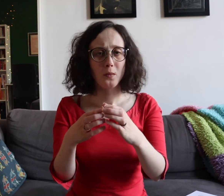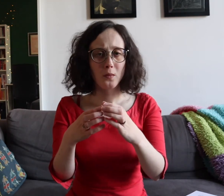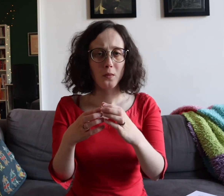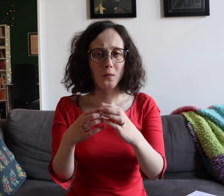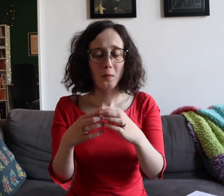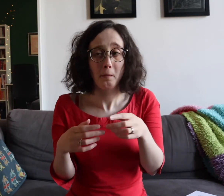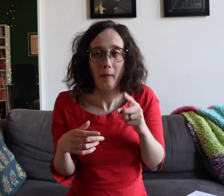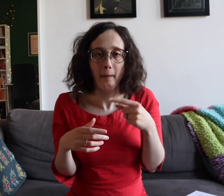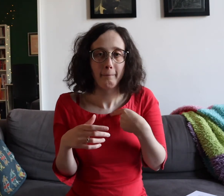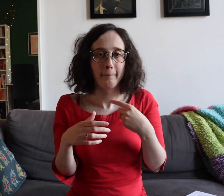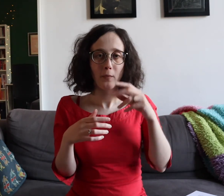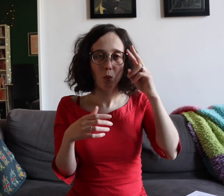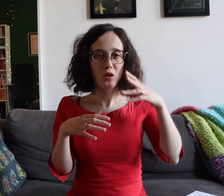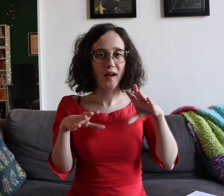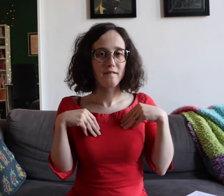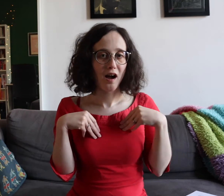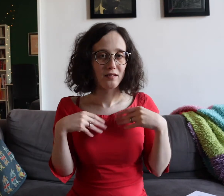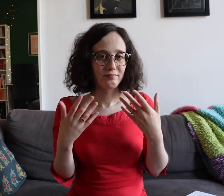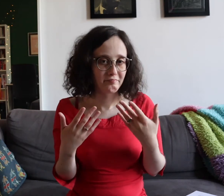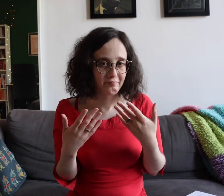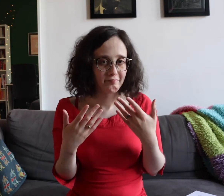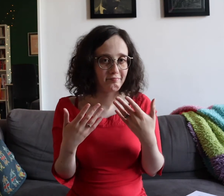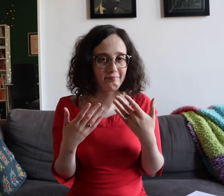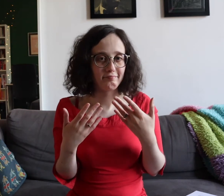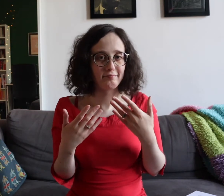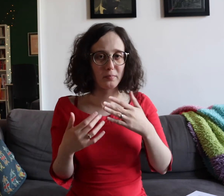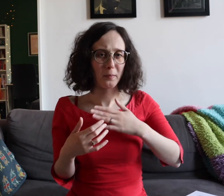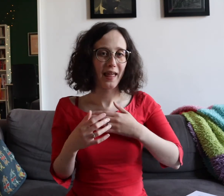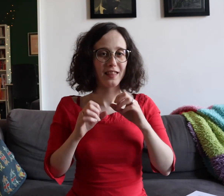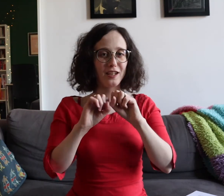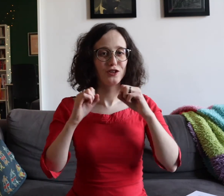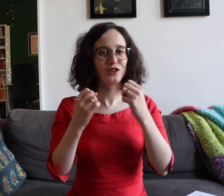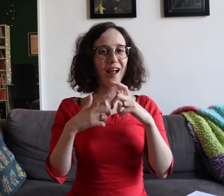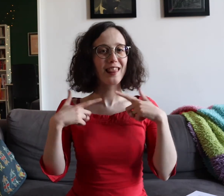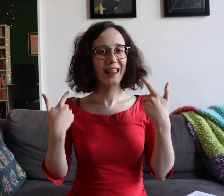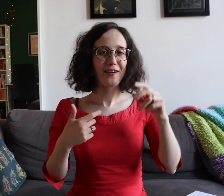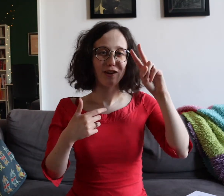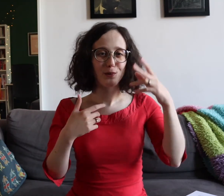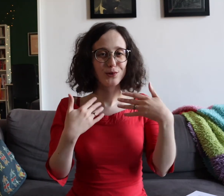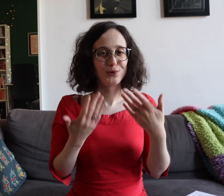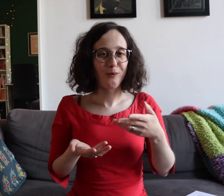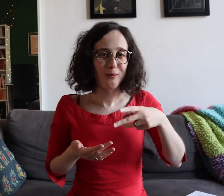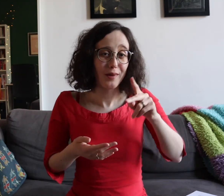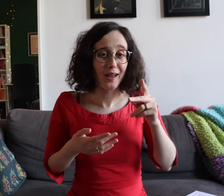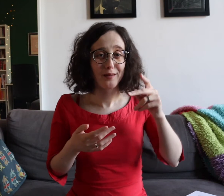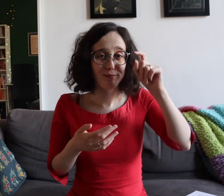but I just accepted my social life was more difficult and that I had to make